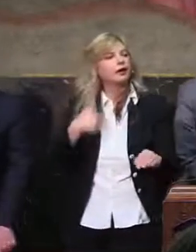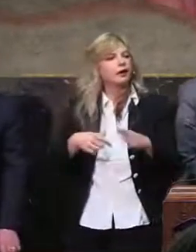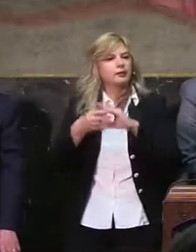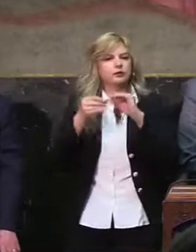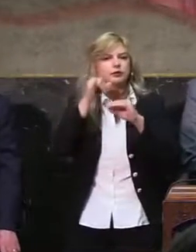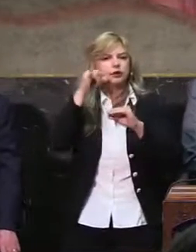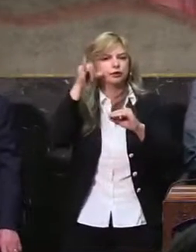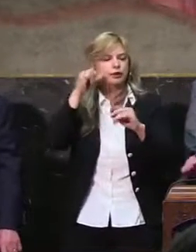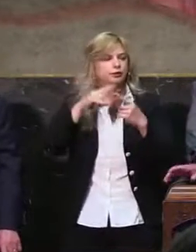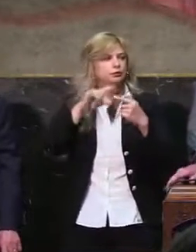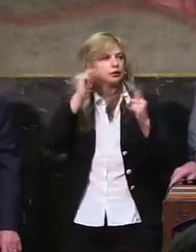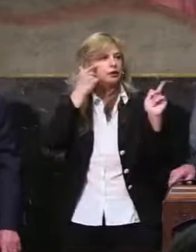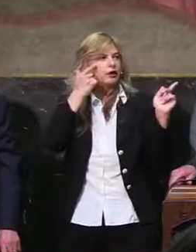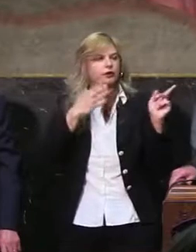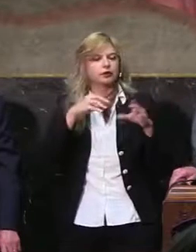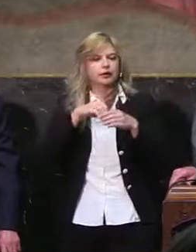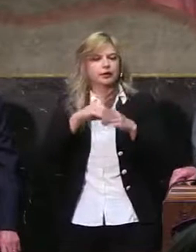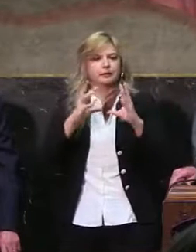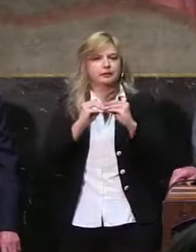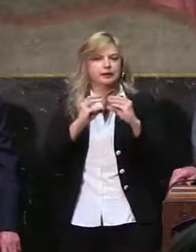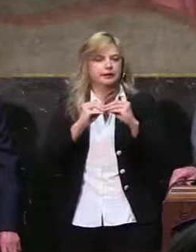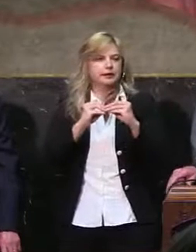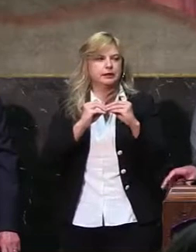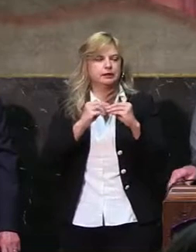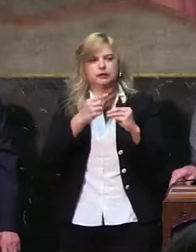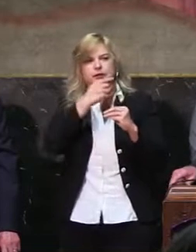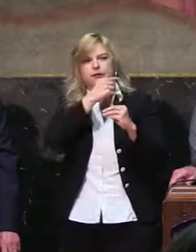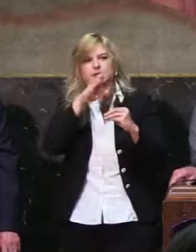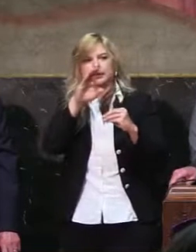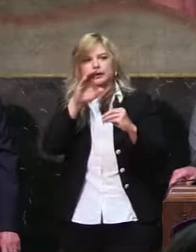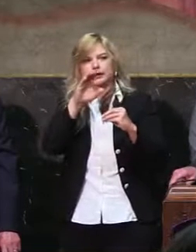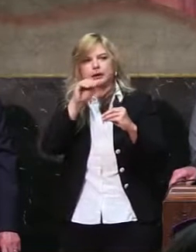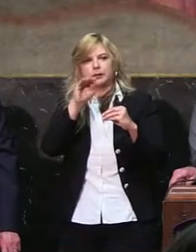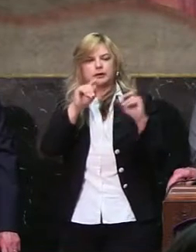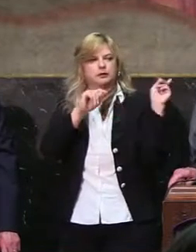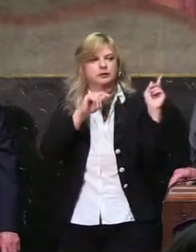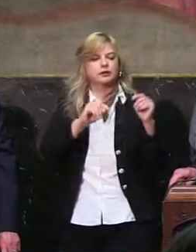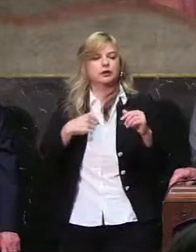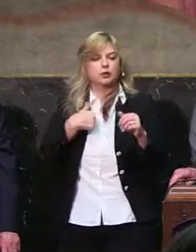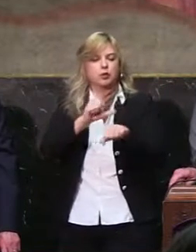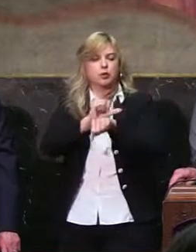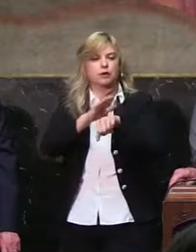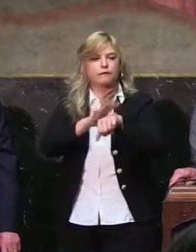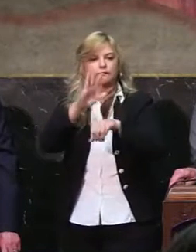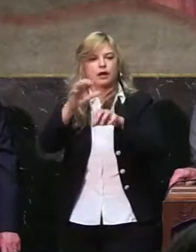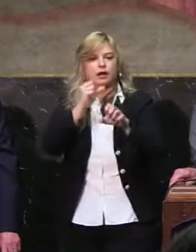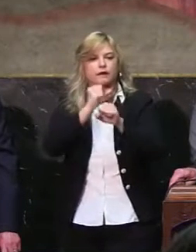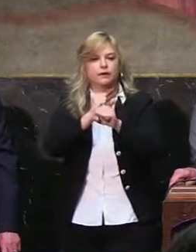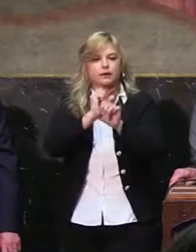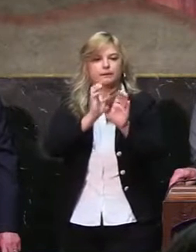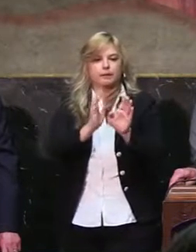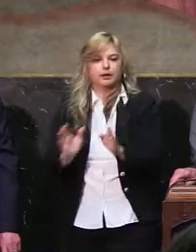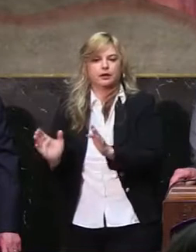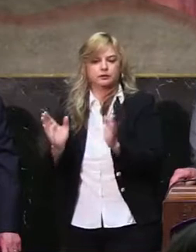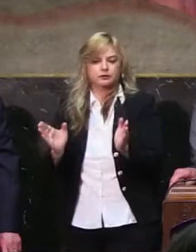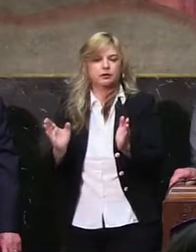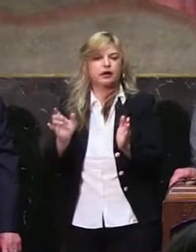I mentioned yesterday to the governor in a county meeting and its the first time he's heard it but we are working on a five-year plan and which will be available and